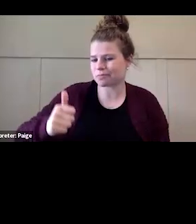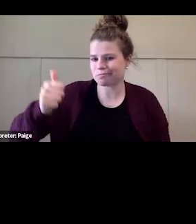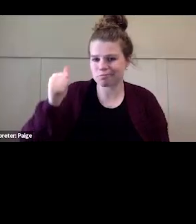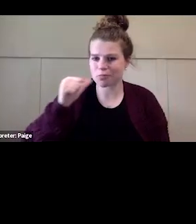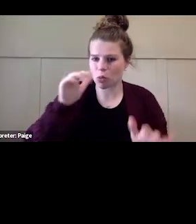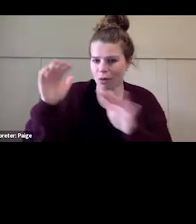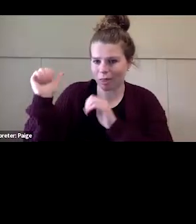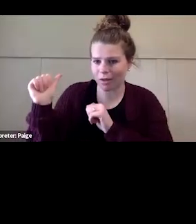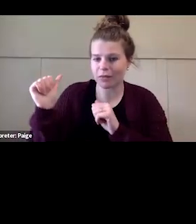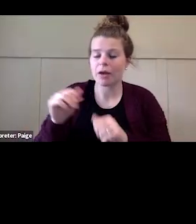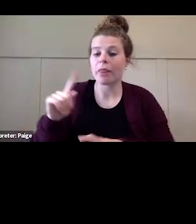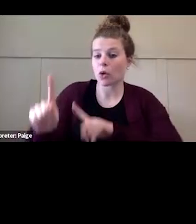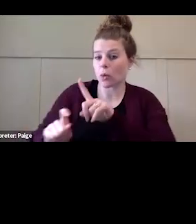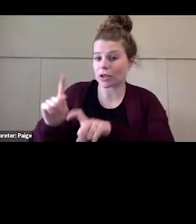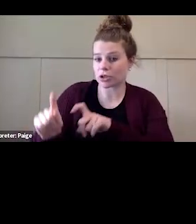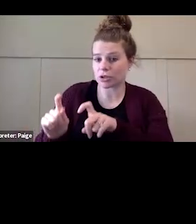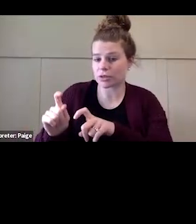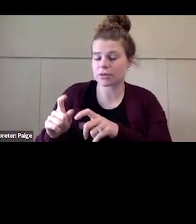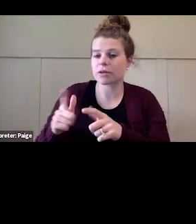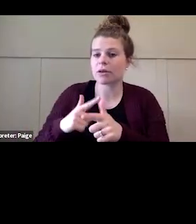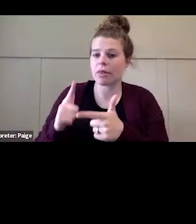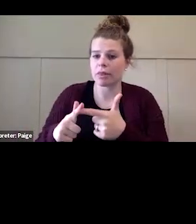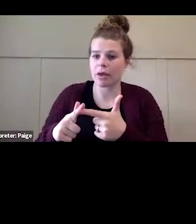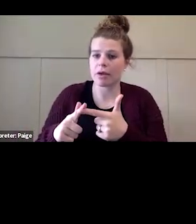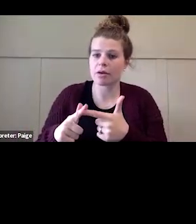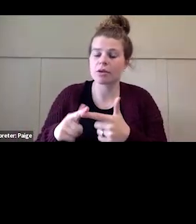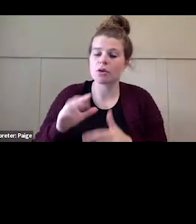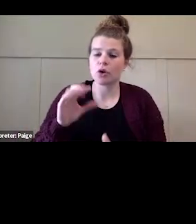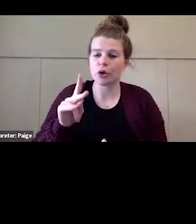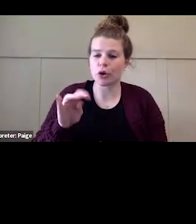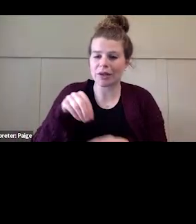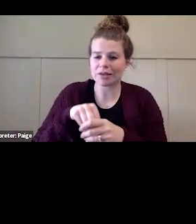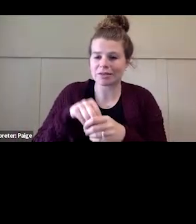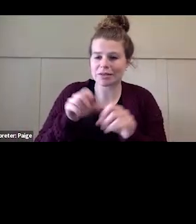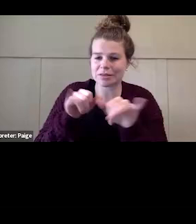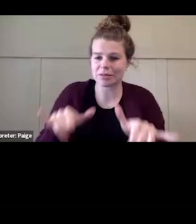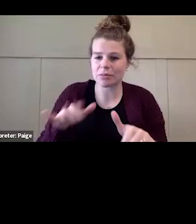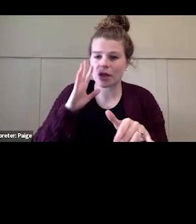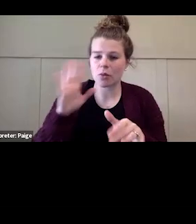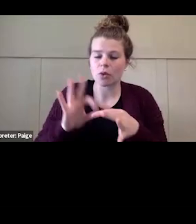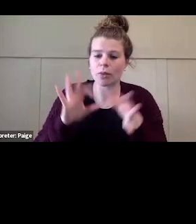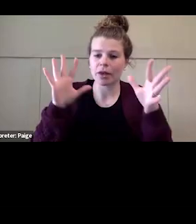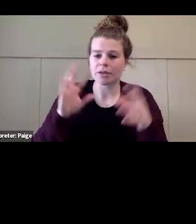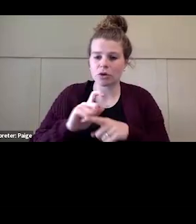The questions that I ask are then coded in the system and it's gonna release a call type at the end of that call